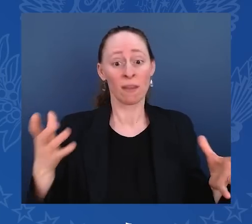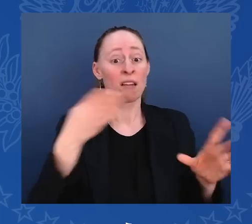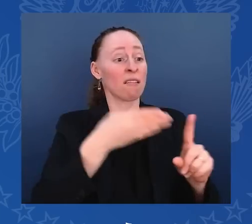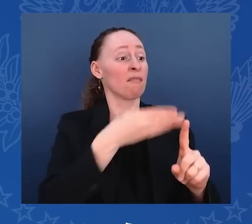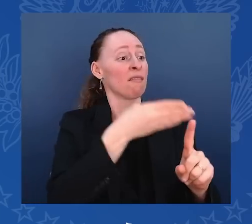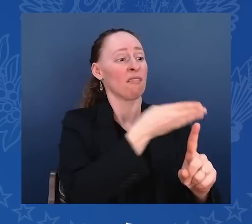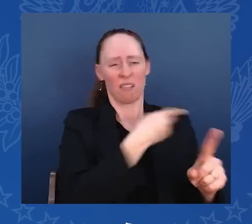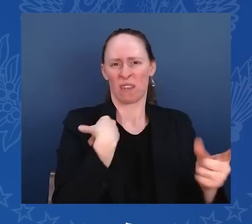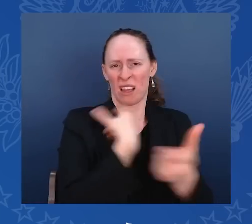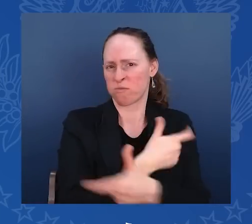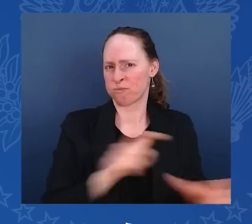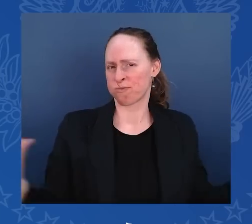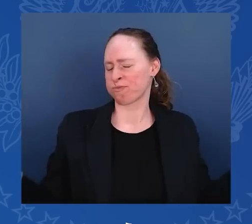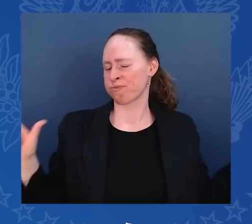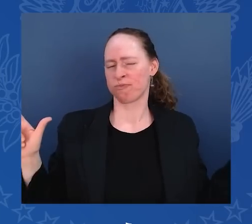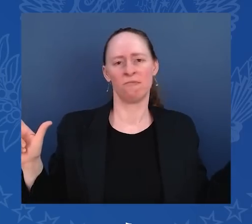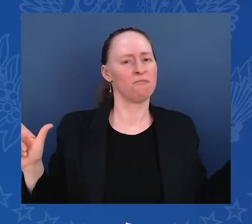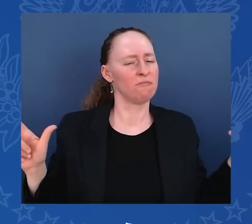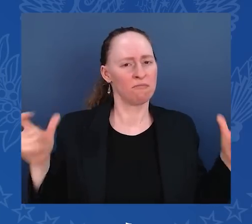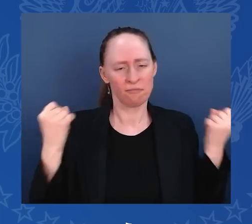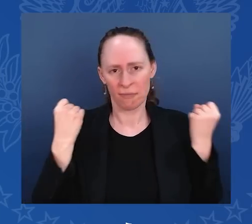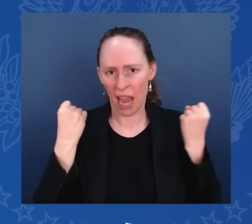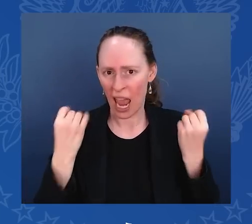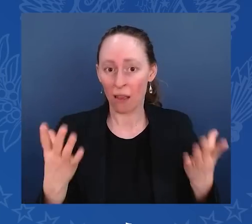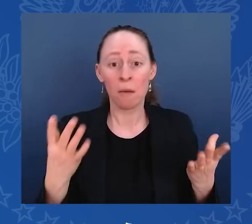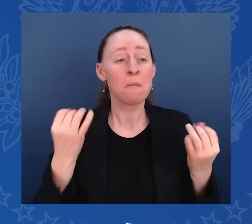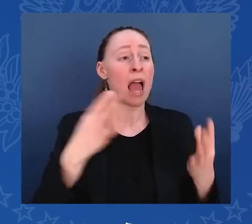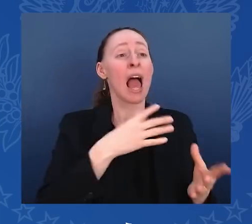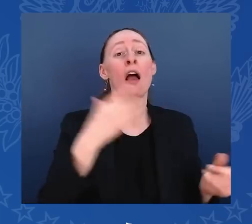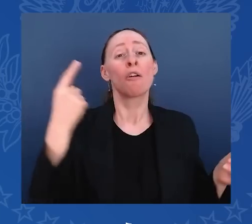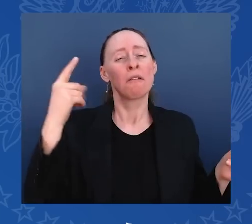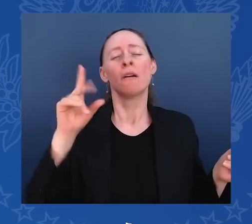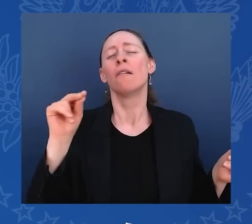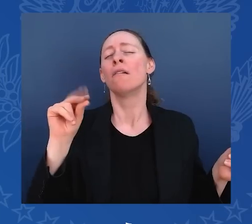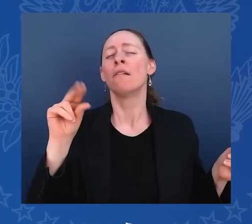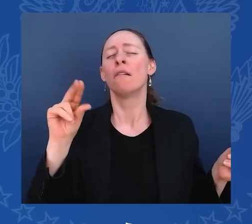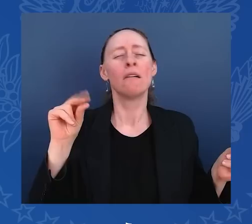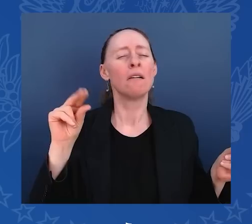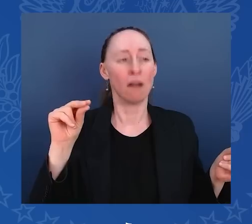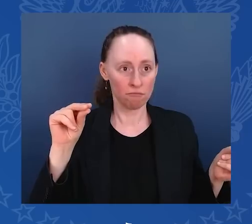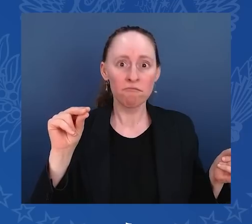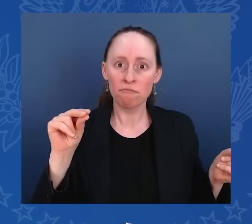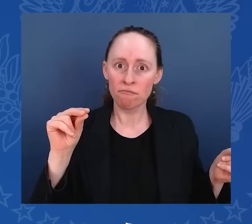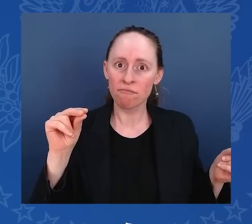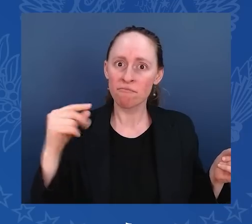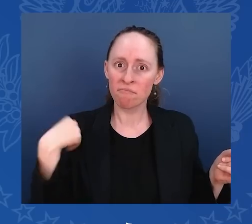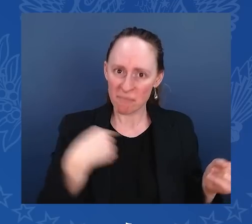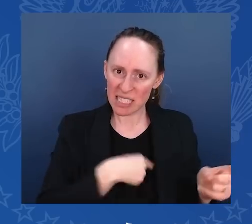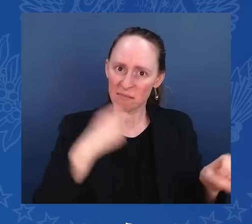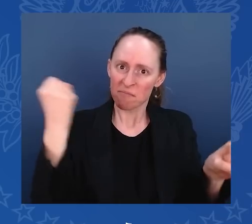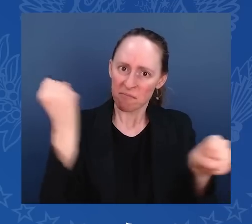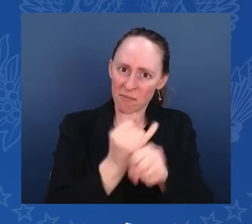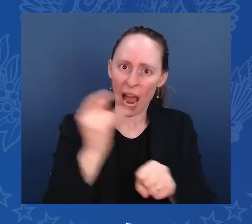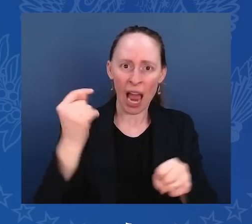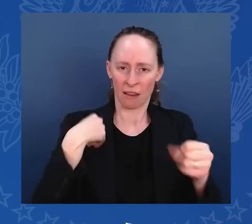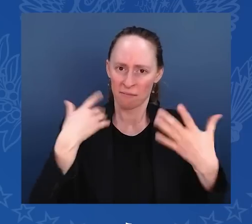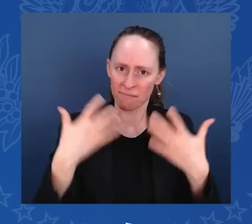In fact, we confirm more judges than under any administration going back decades. When people look at --